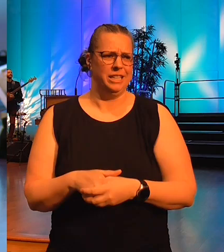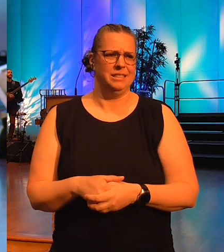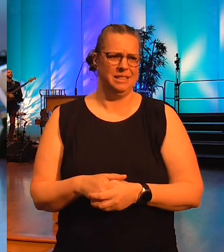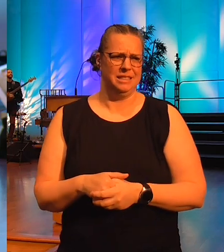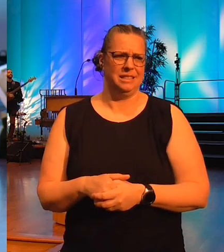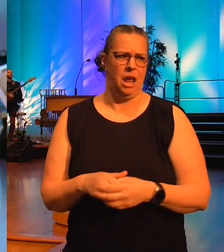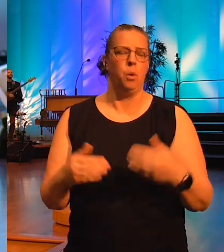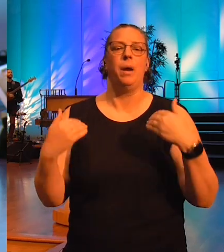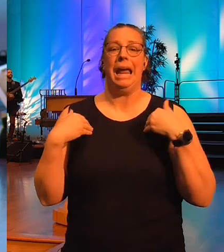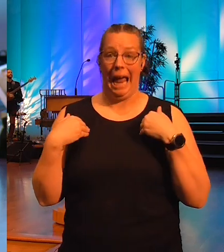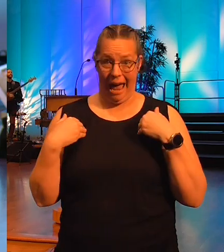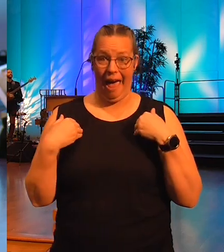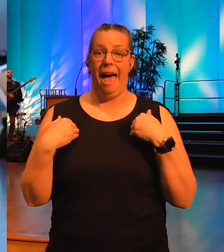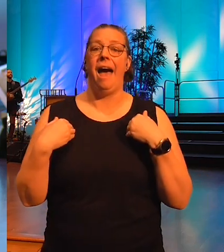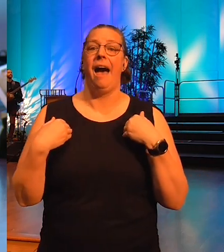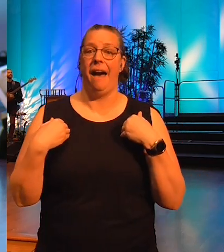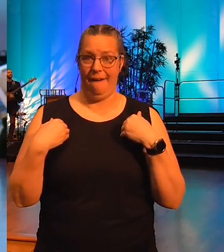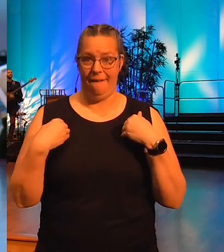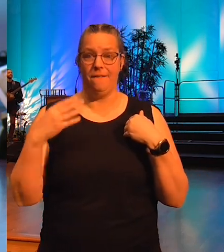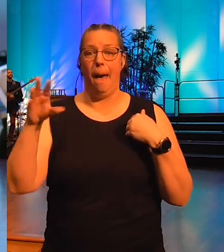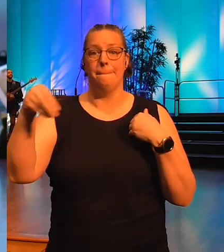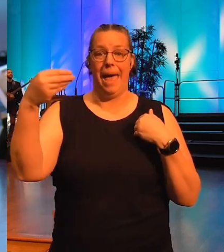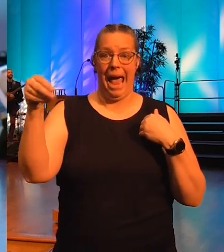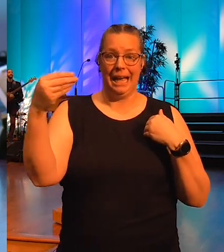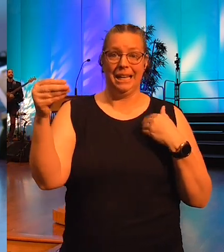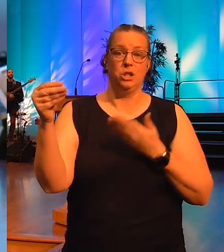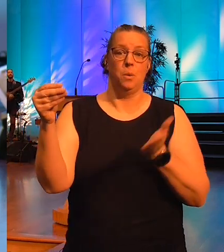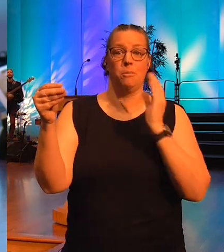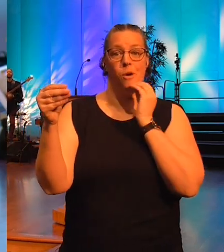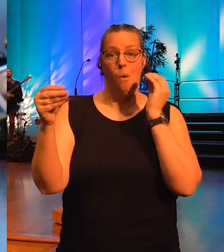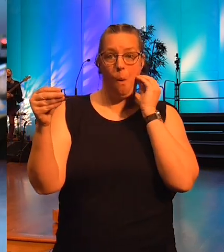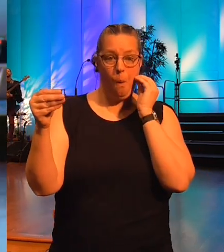they have a lovely little packet that you you can take home that also doubles as a